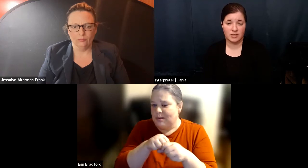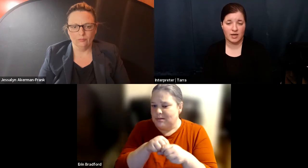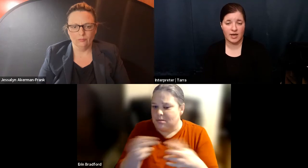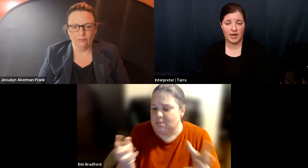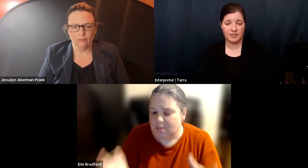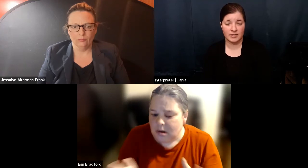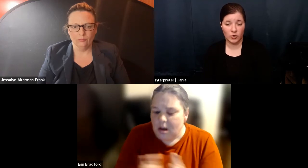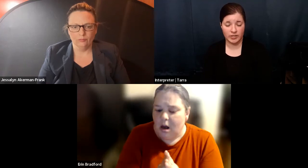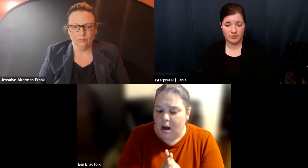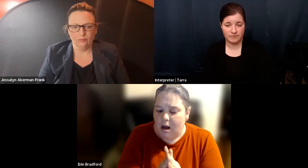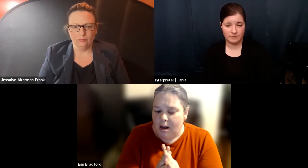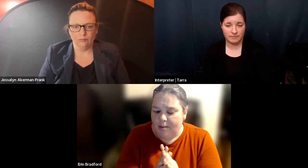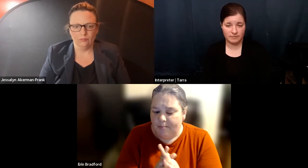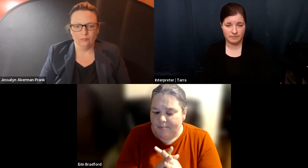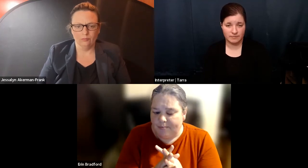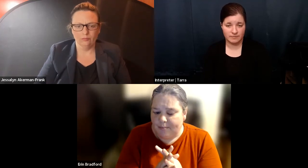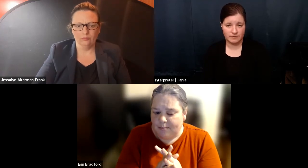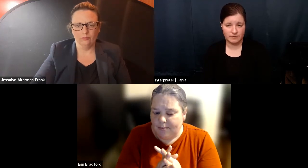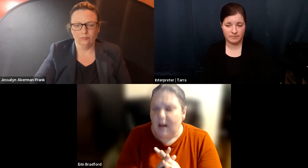North Carolina DeafBlind Associates.